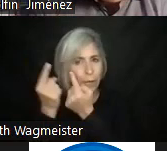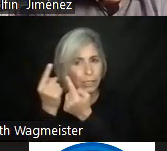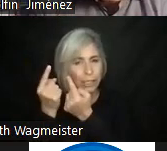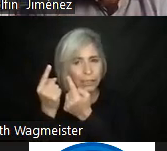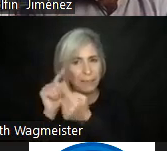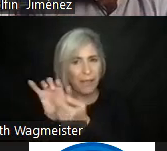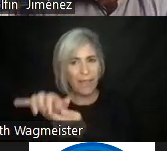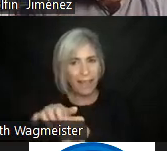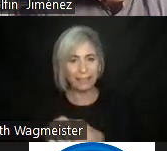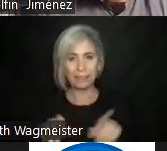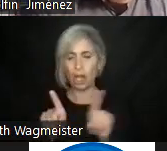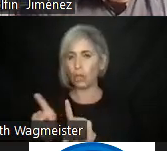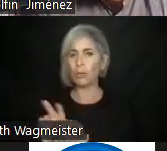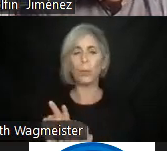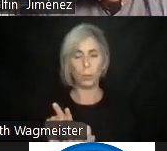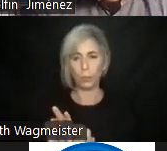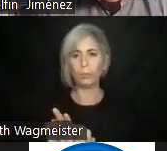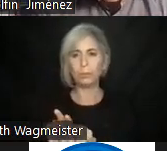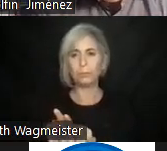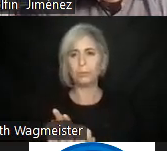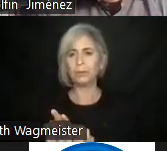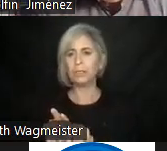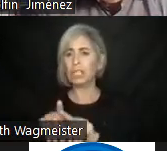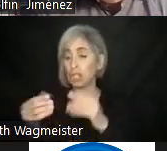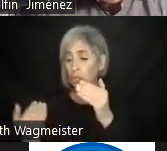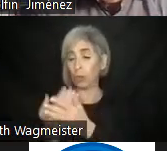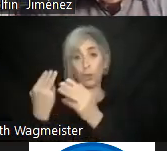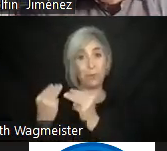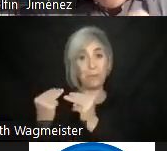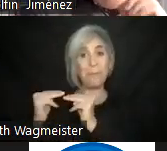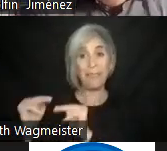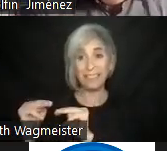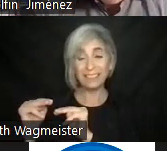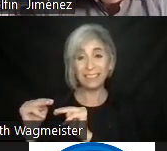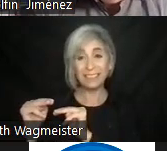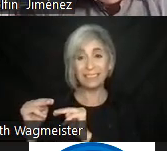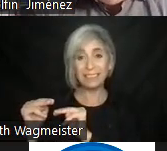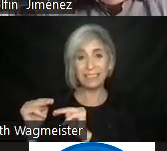Also there are new methods for determining the values.